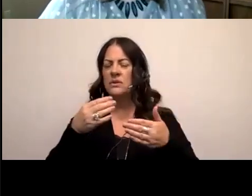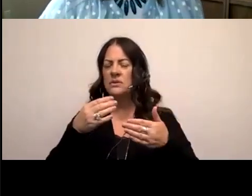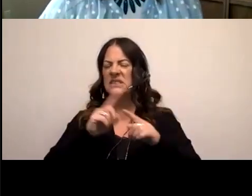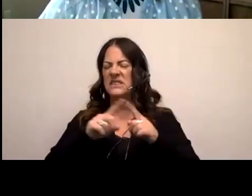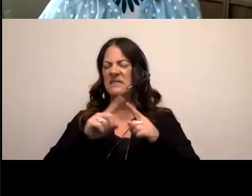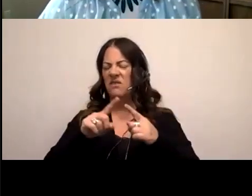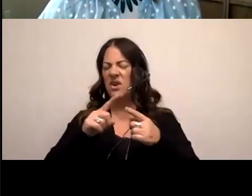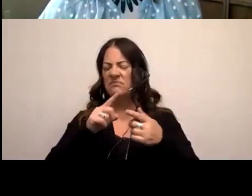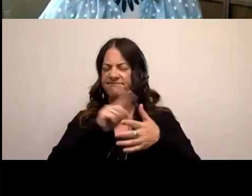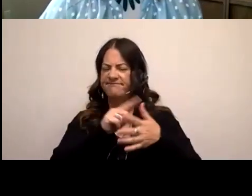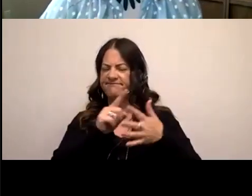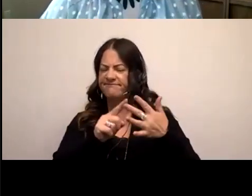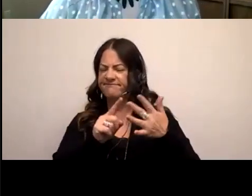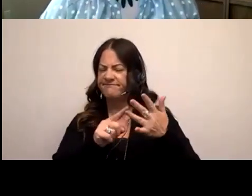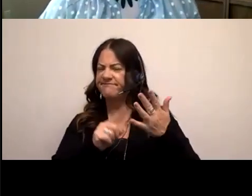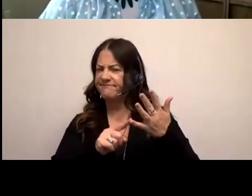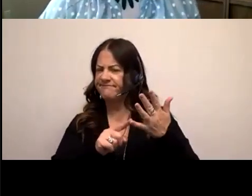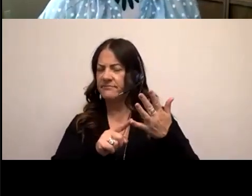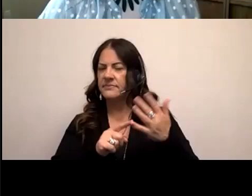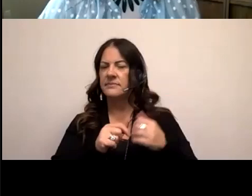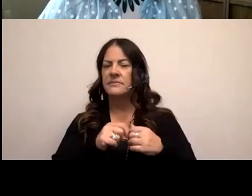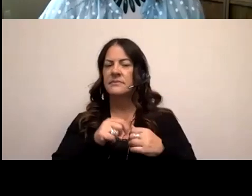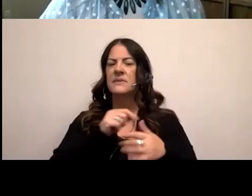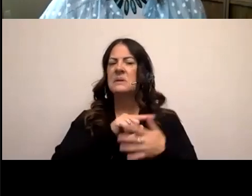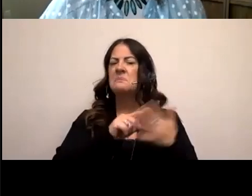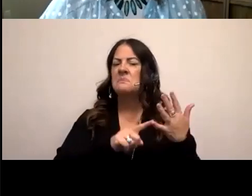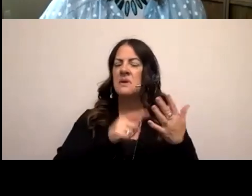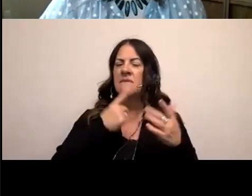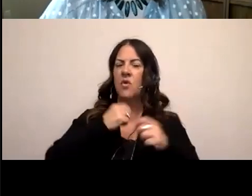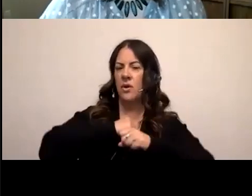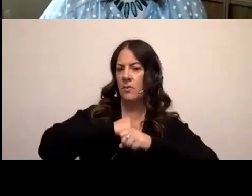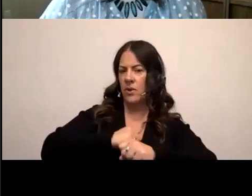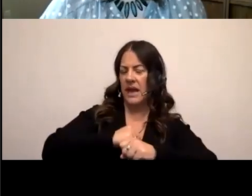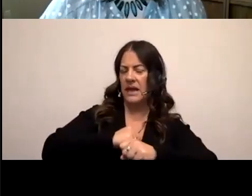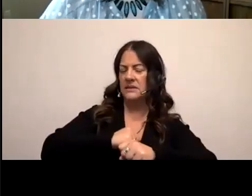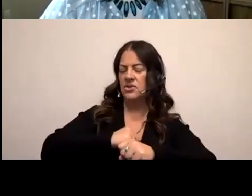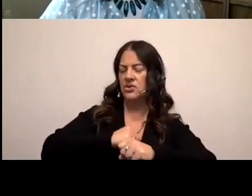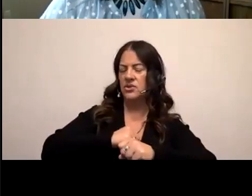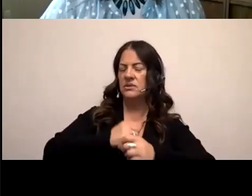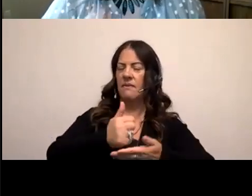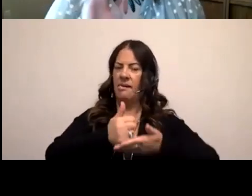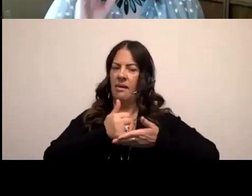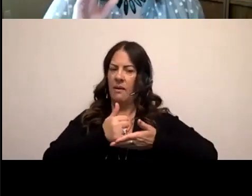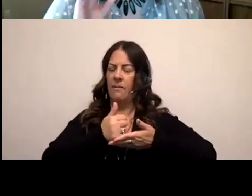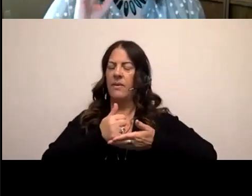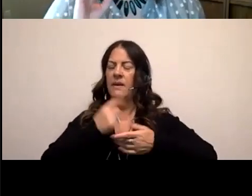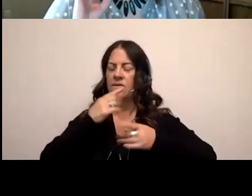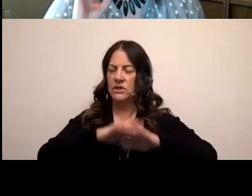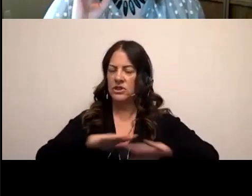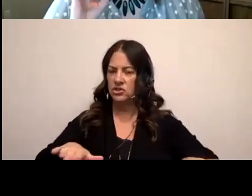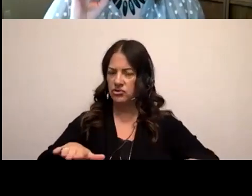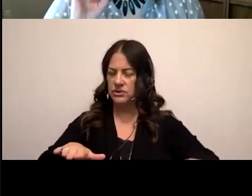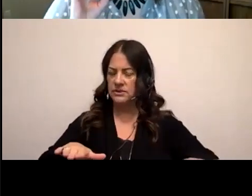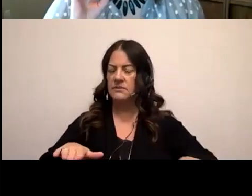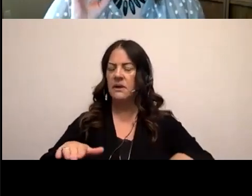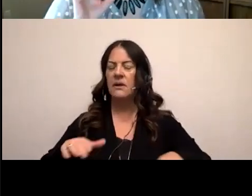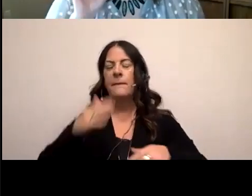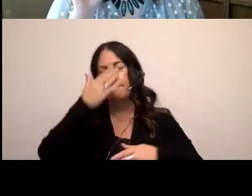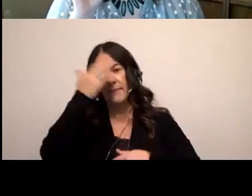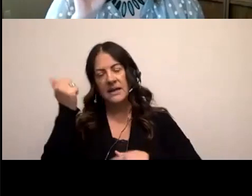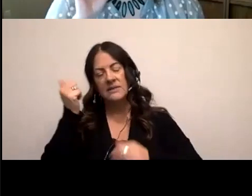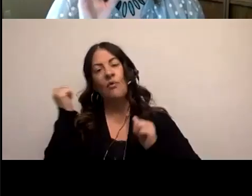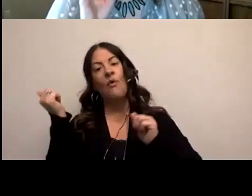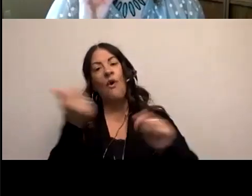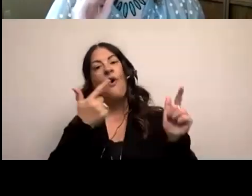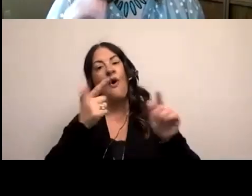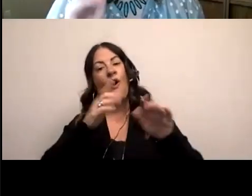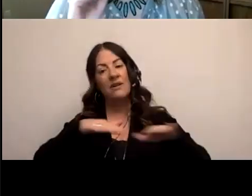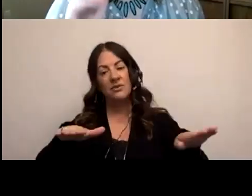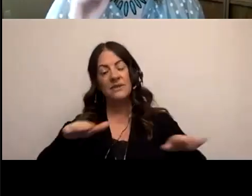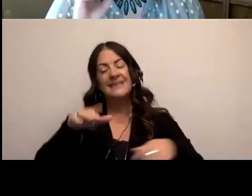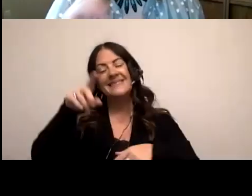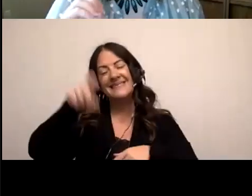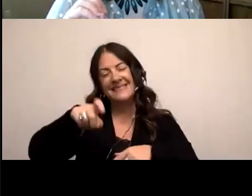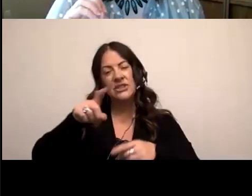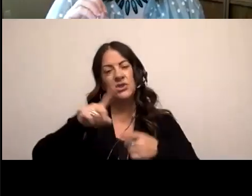ARE REALLY FOR ALL CHILDREN. ALL CHILDREN NEED TO HAVE STRENGTHS IN THIS